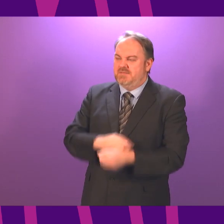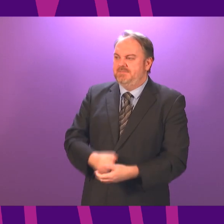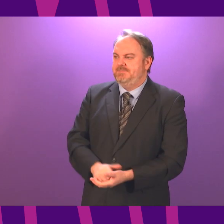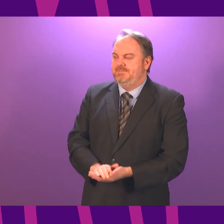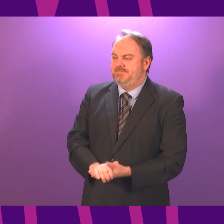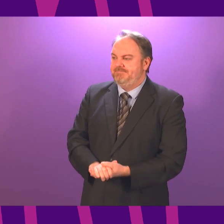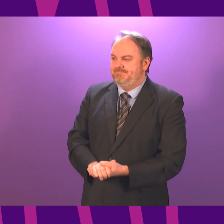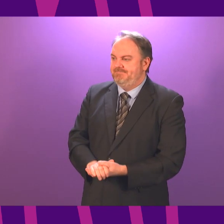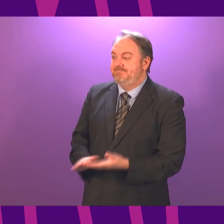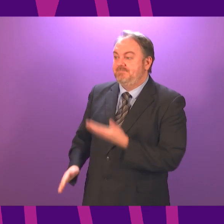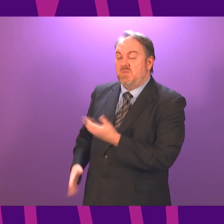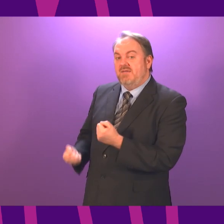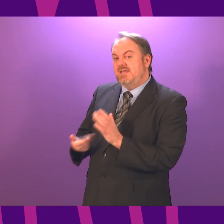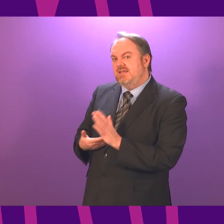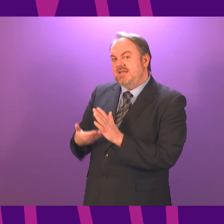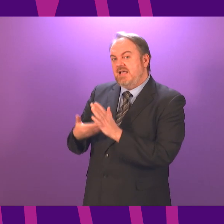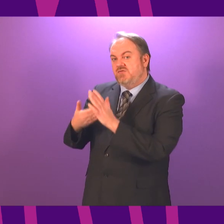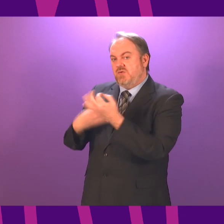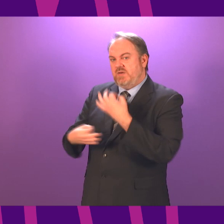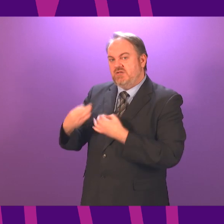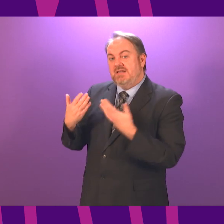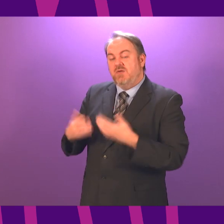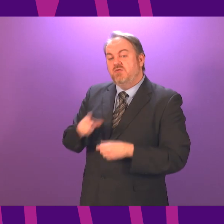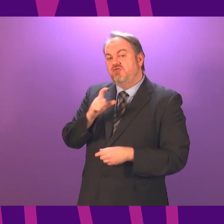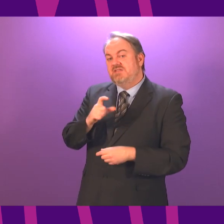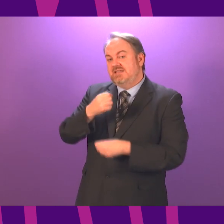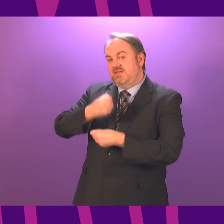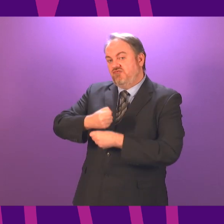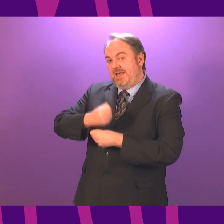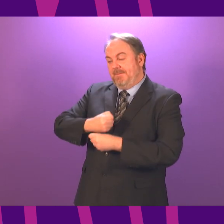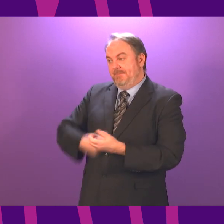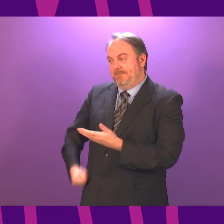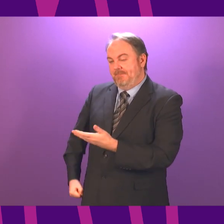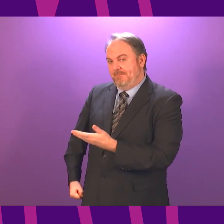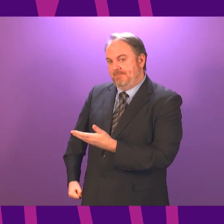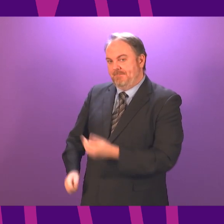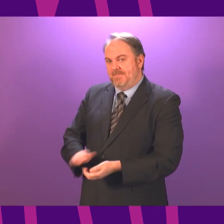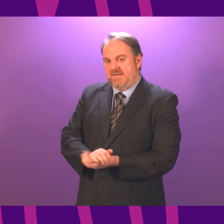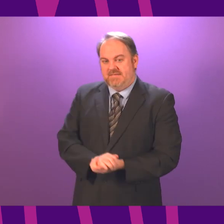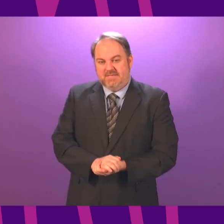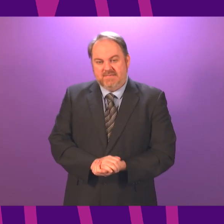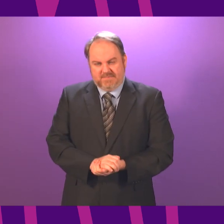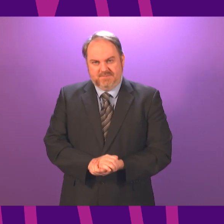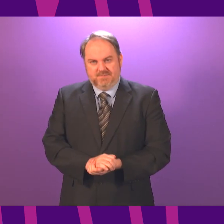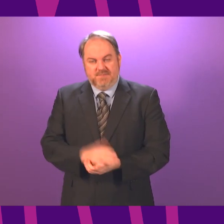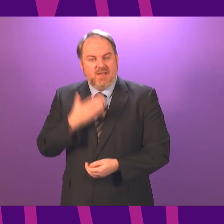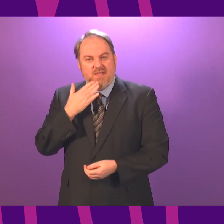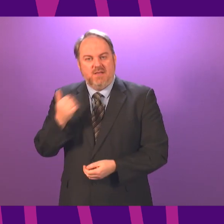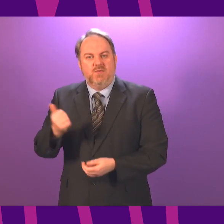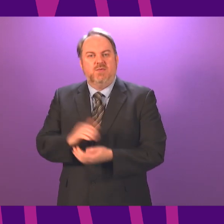The Presiding Officer: We have a number of supplementaries. Christine Grahame (Midlothian South, Tweeddale and Lauderdale) (SNP):